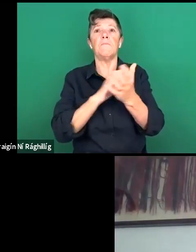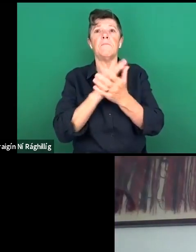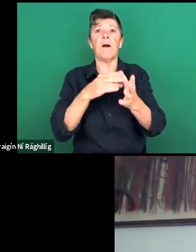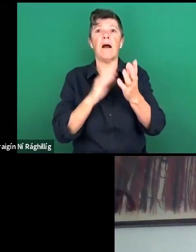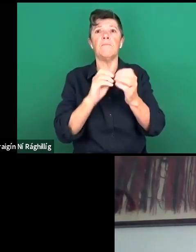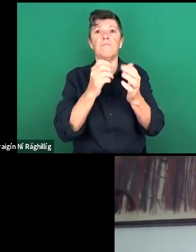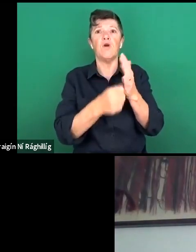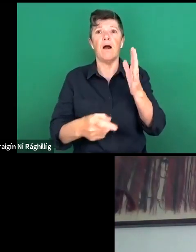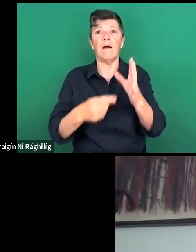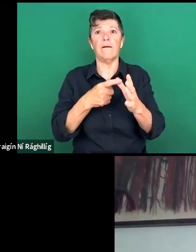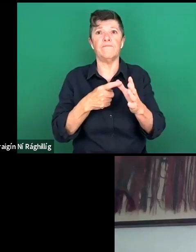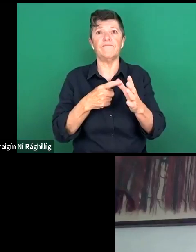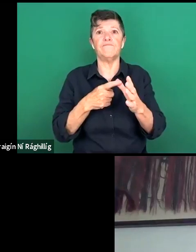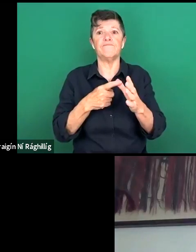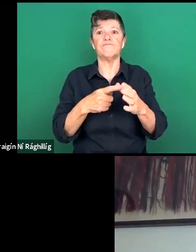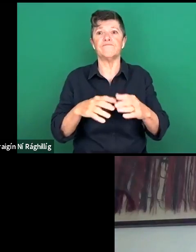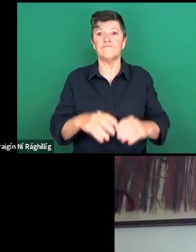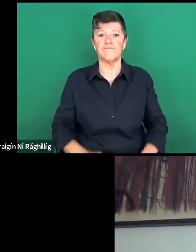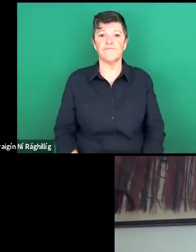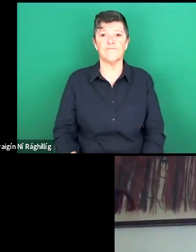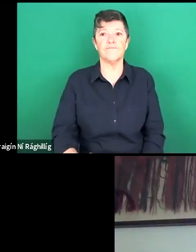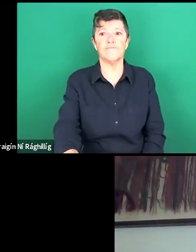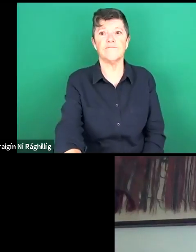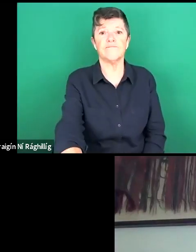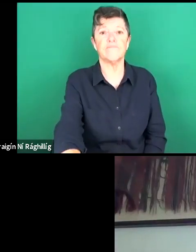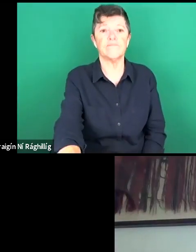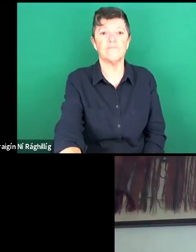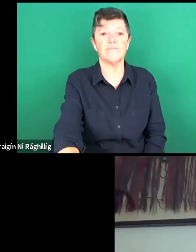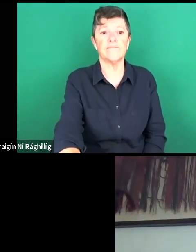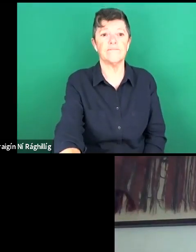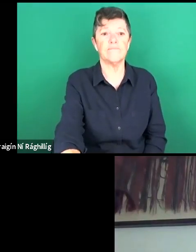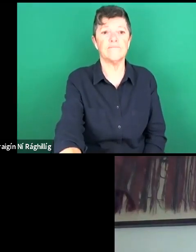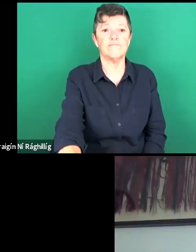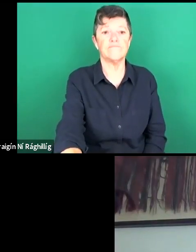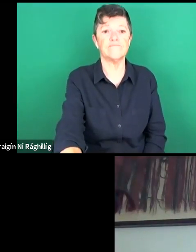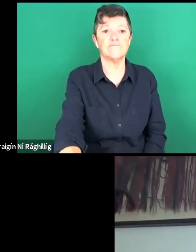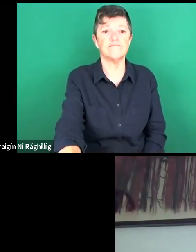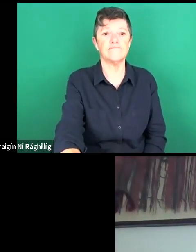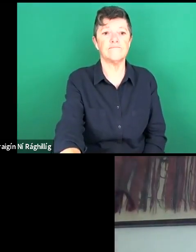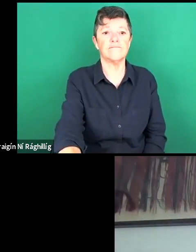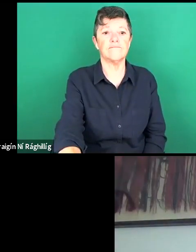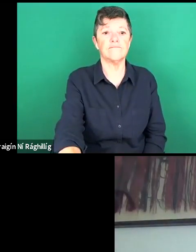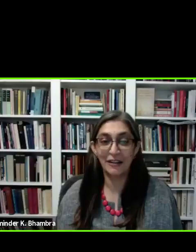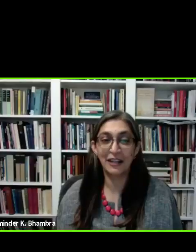permits. I would be grateful if you could let us know your name and